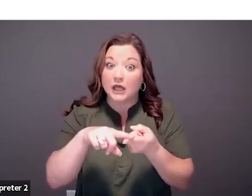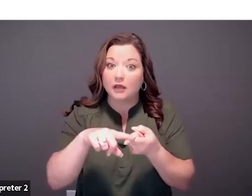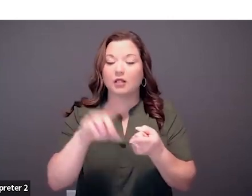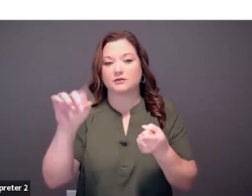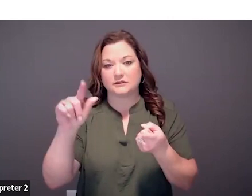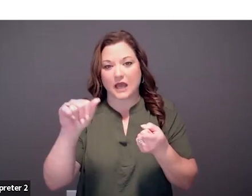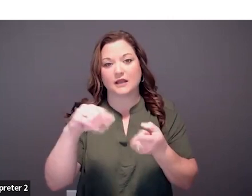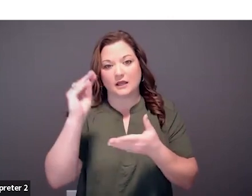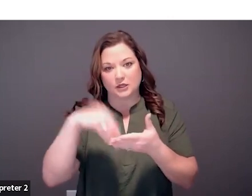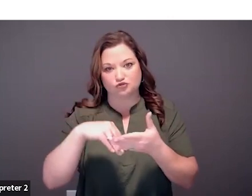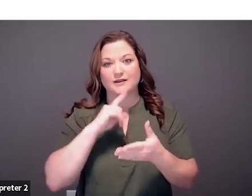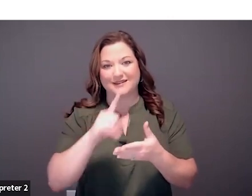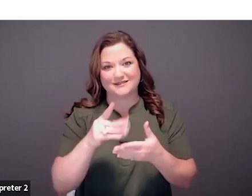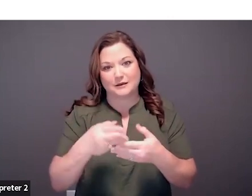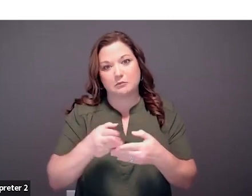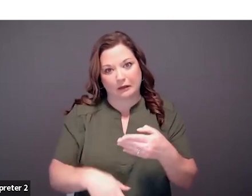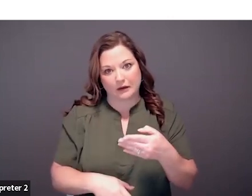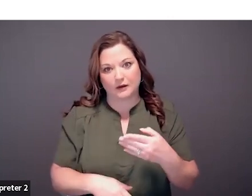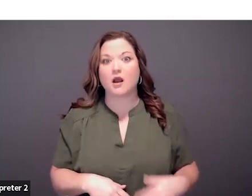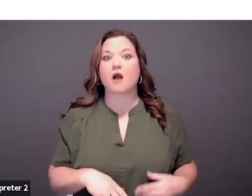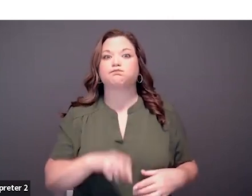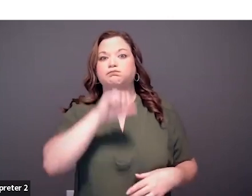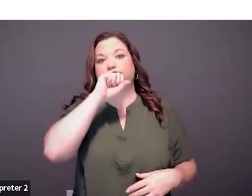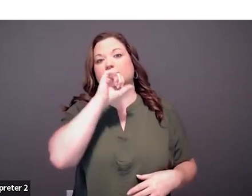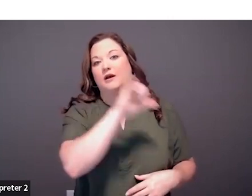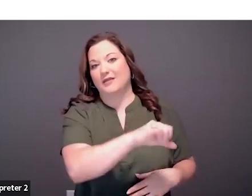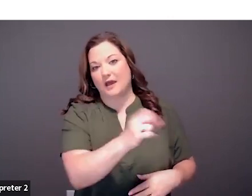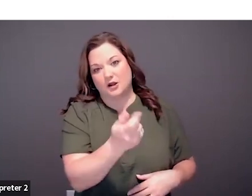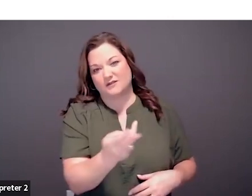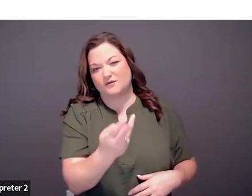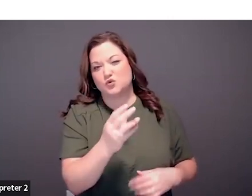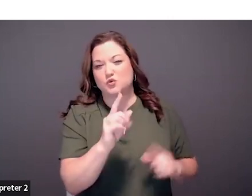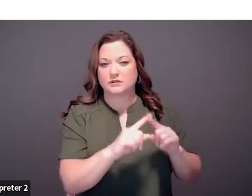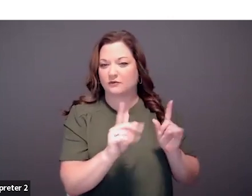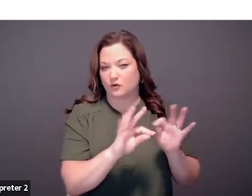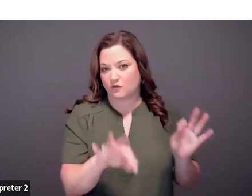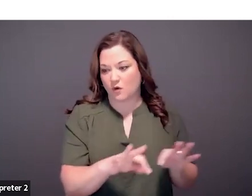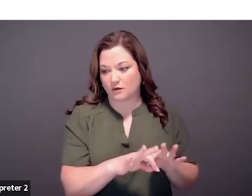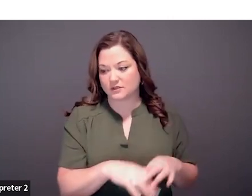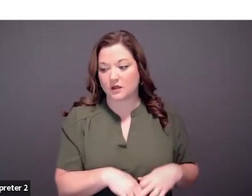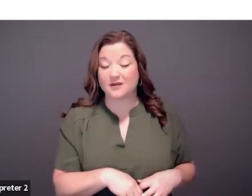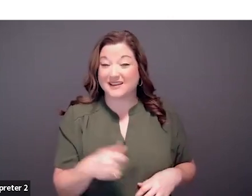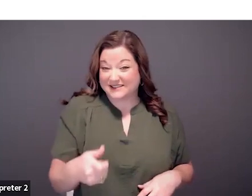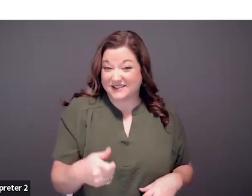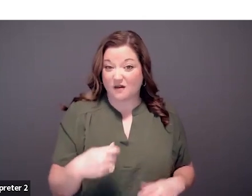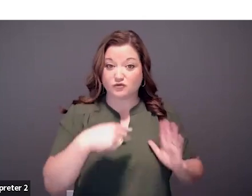We encountered this on a couple of different forms where it was reading out information about